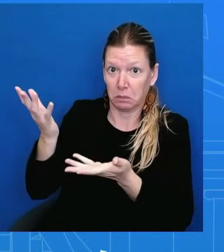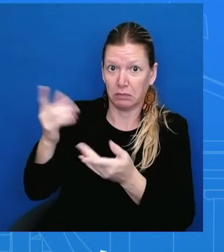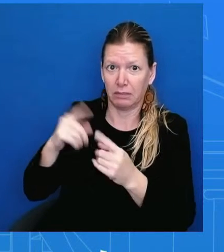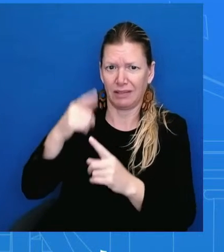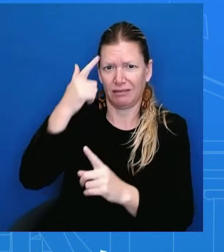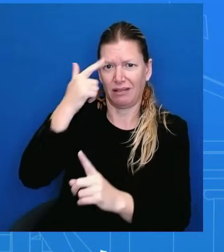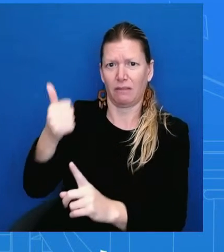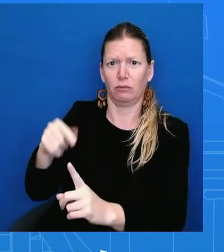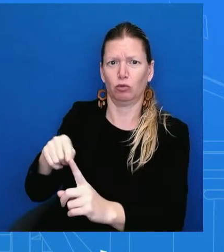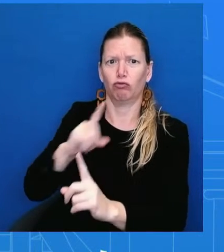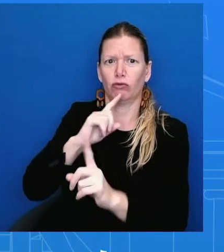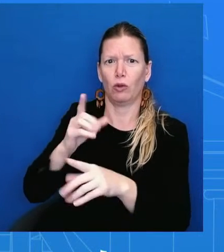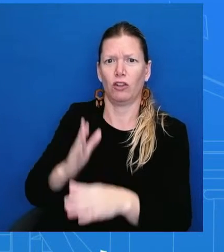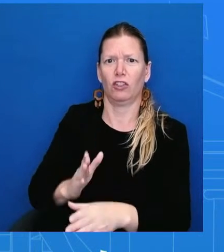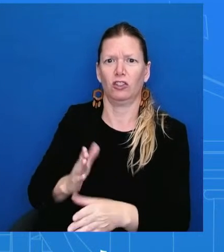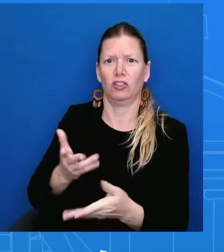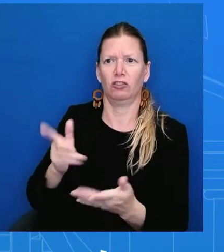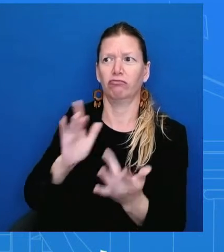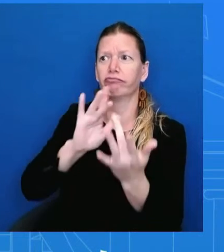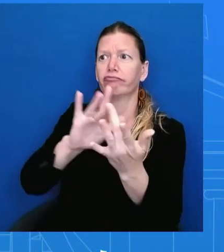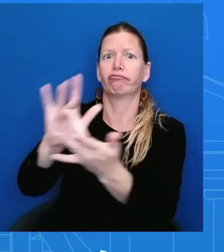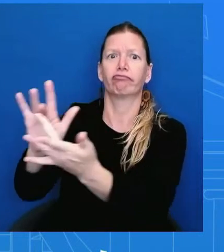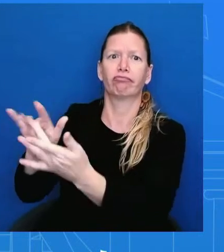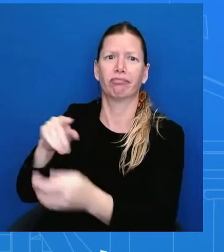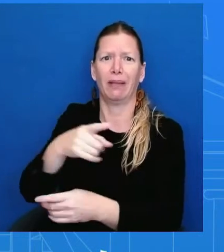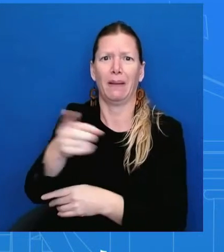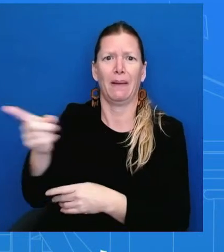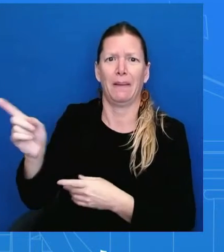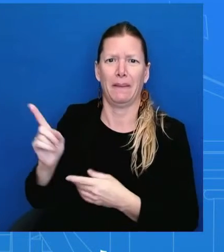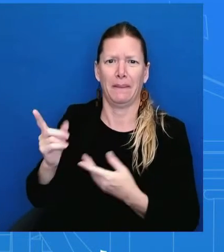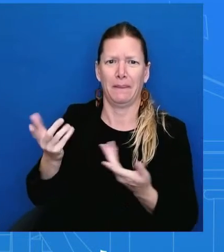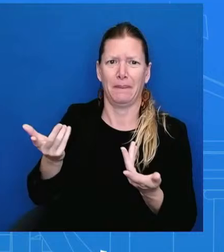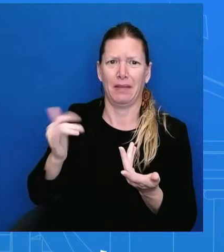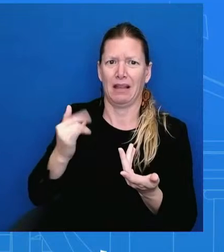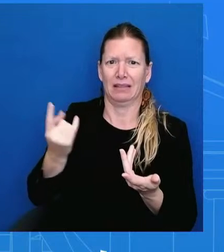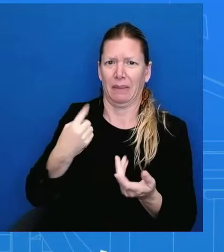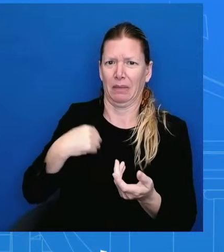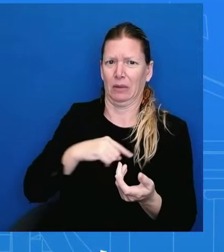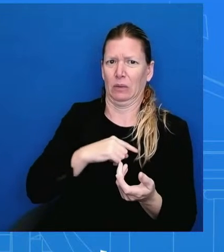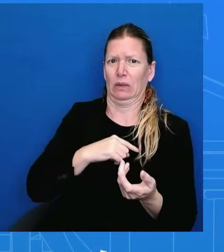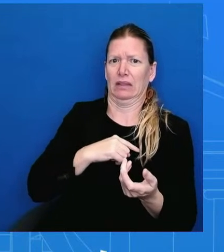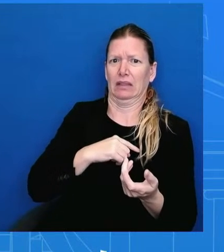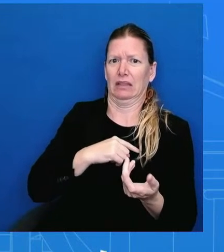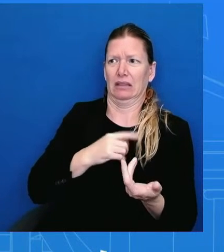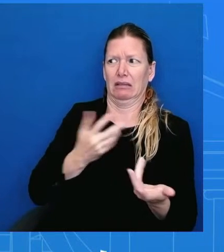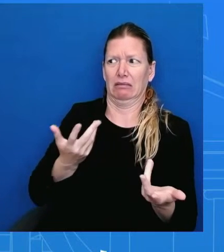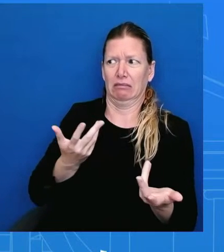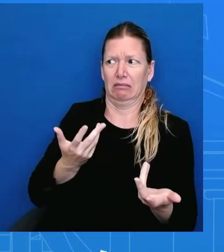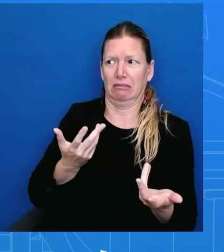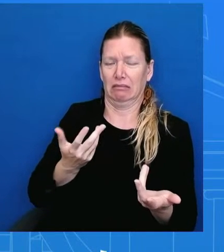That is something that -- you know, that is not uncommon. And -- but what I would say more broadly: